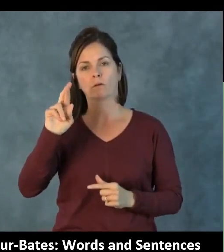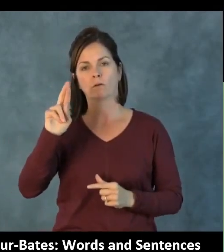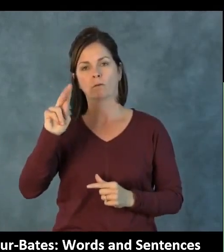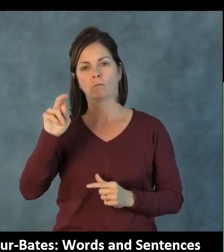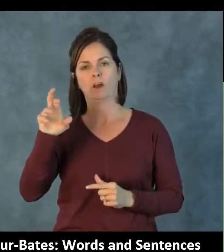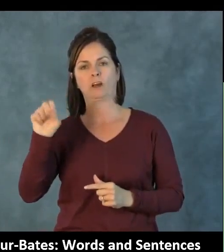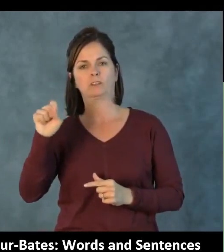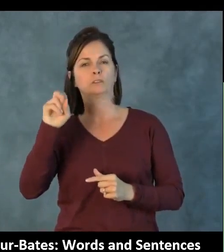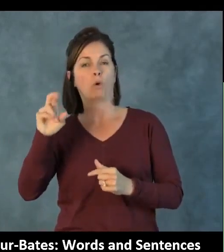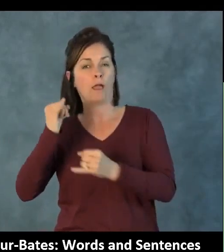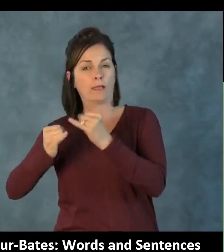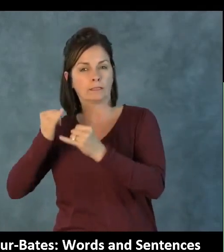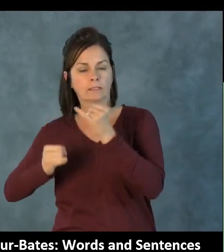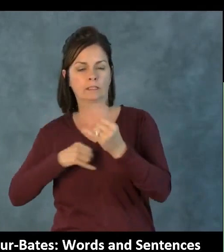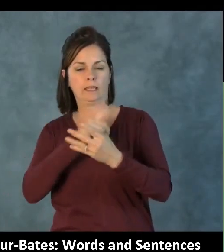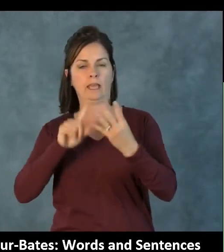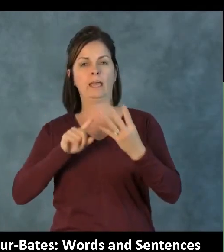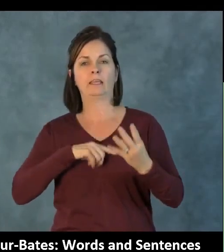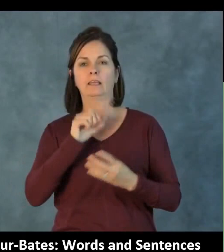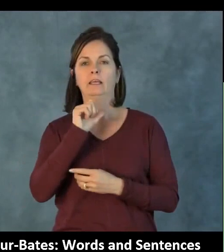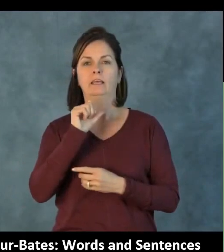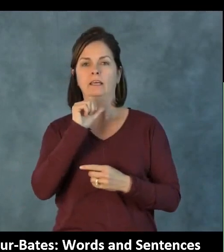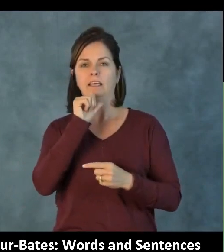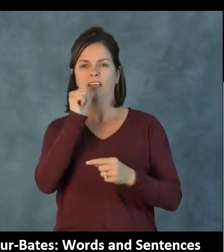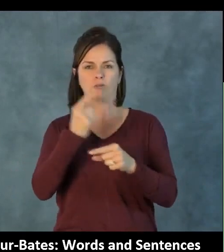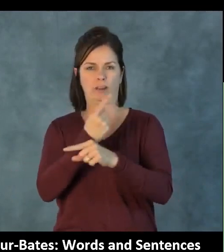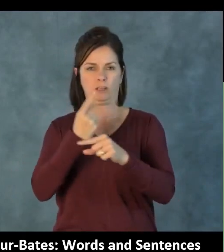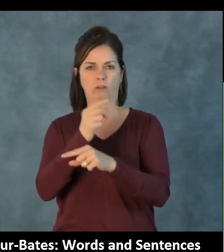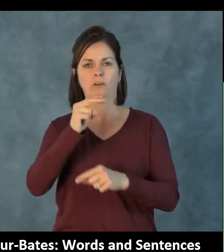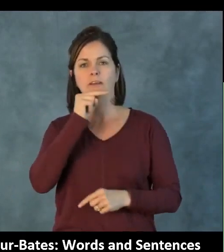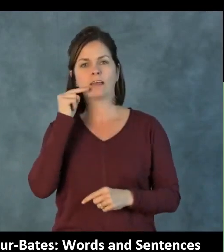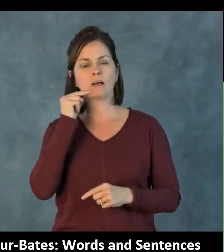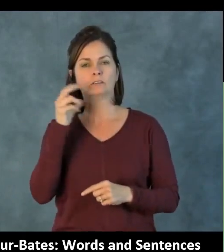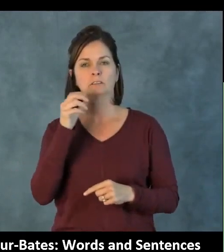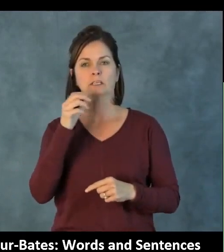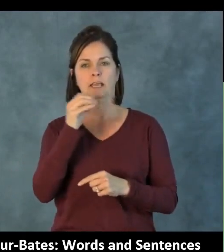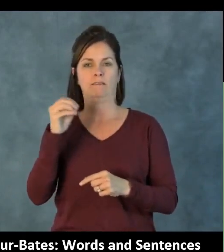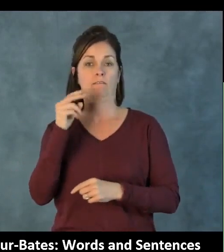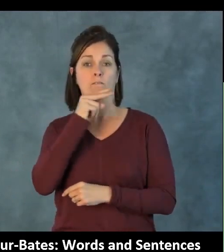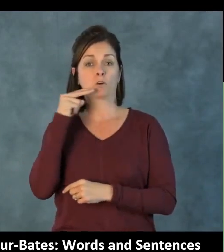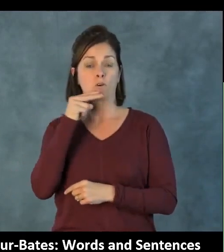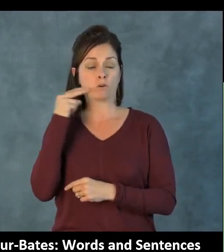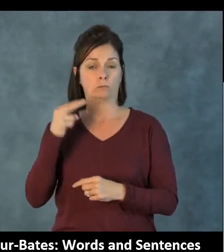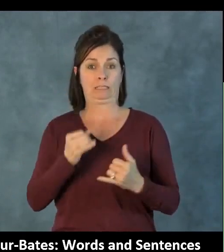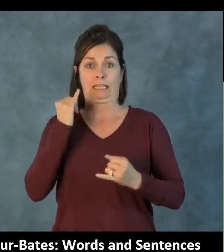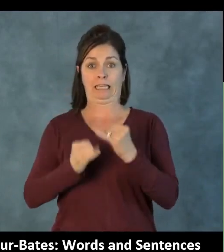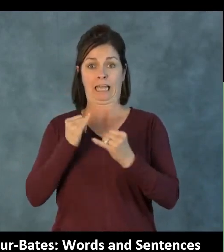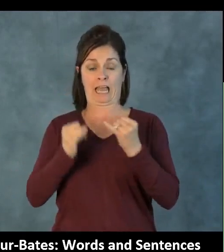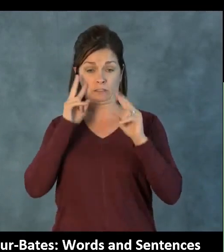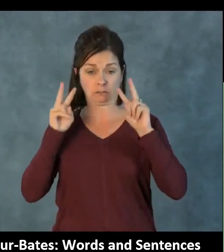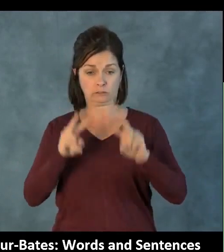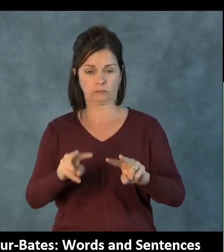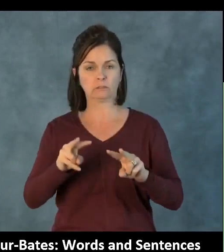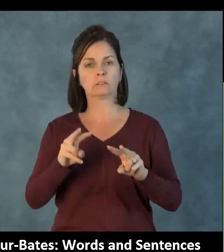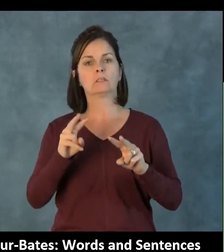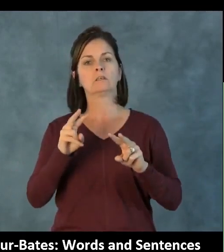and the use of irregular nouns and verbs. Finally, it takes a brief look at sentence length